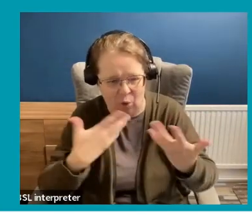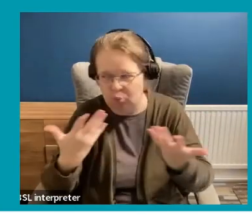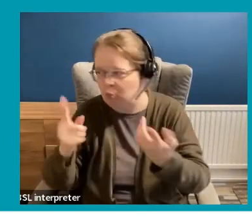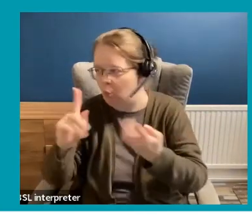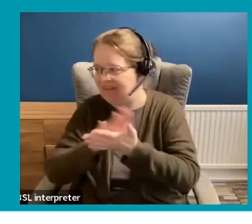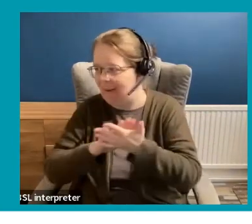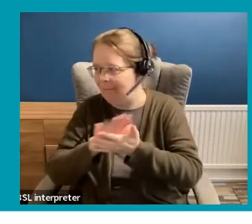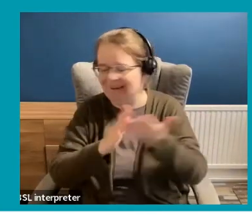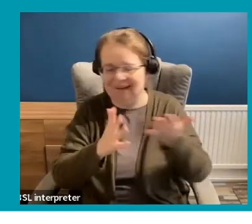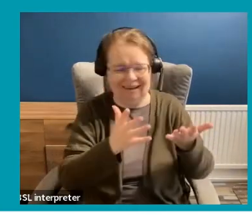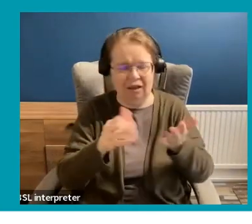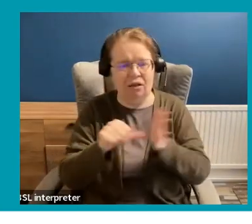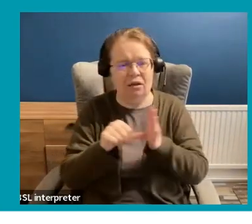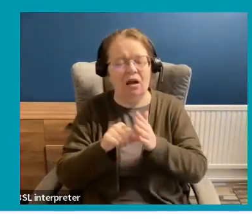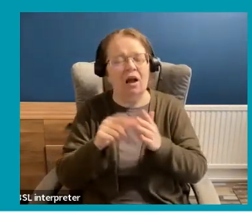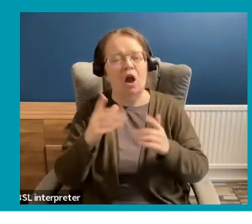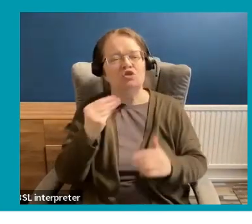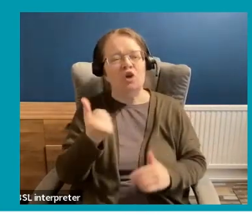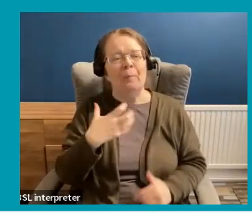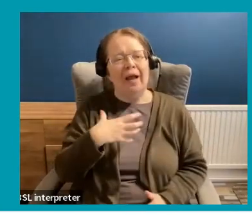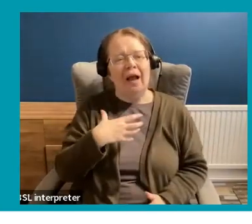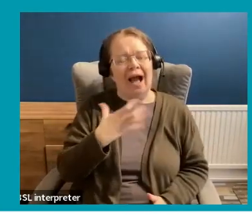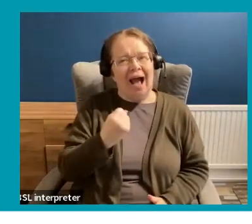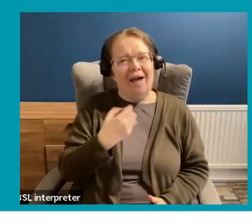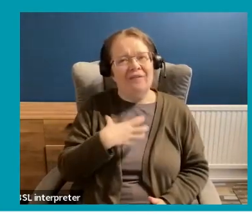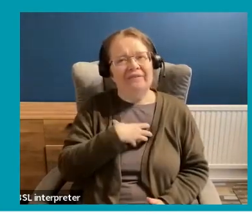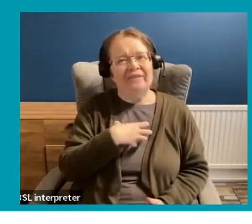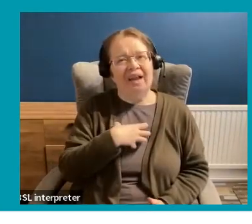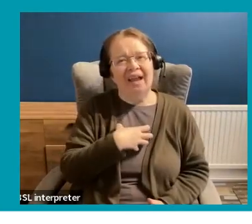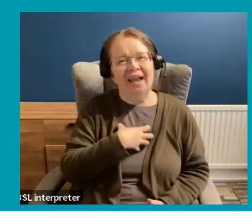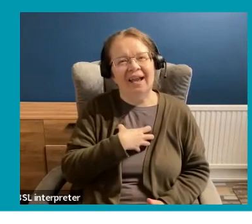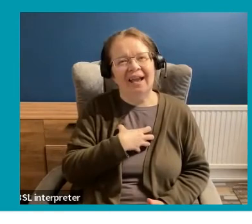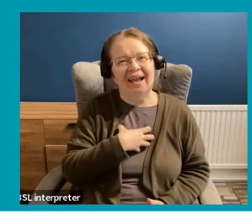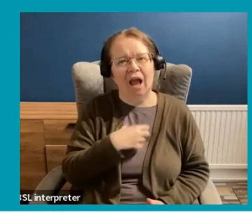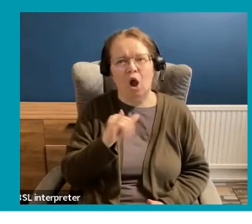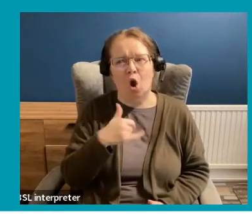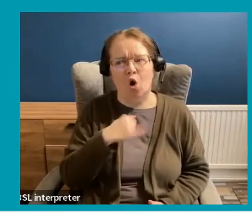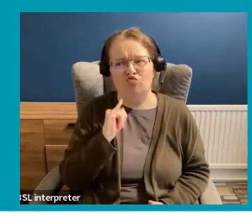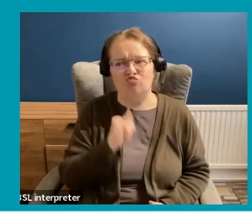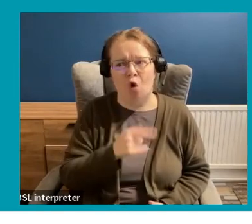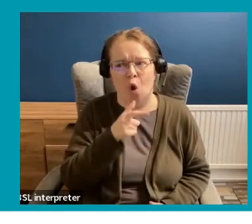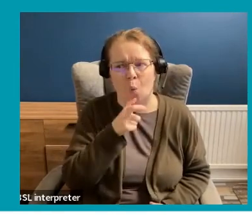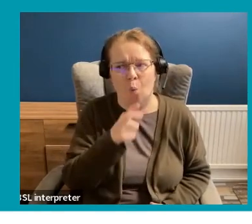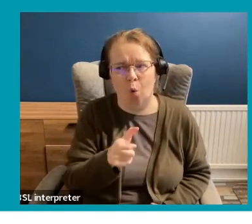Also, I think there's a level of fear around what if I use the wrong word and I know this has happened